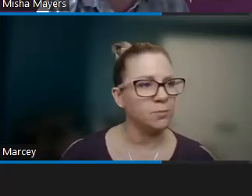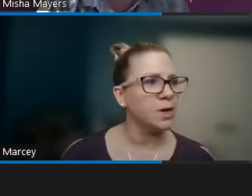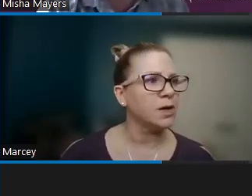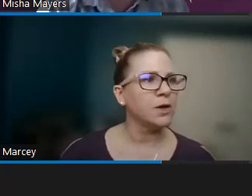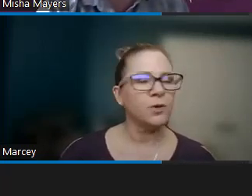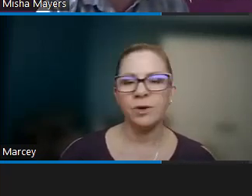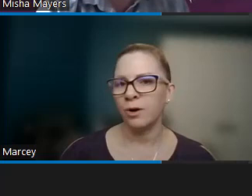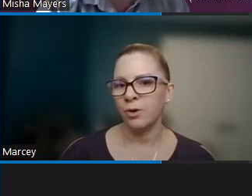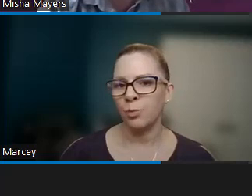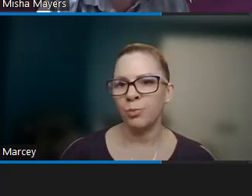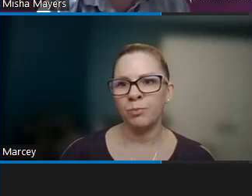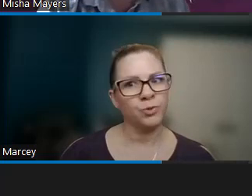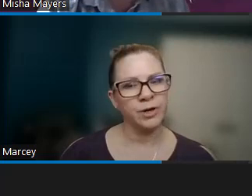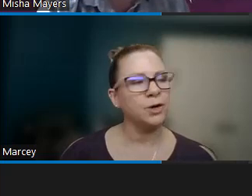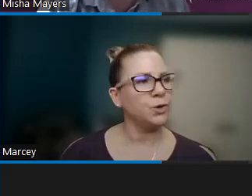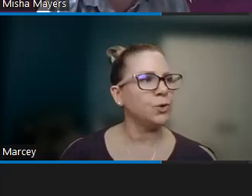TEAM. WE ARE PRETTY NEW.